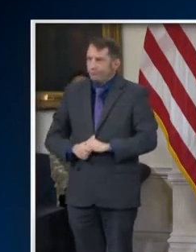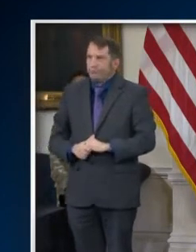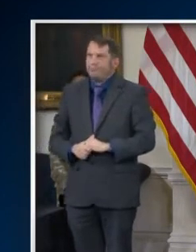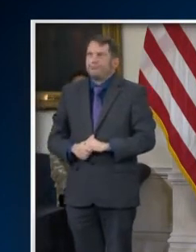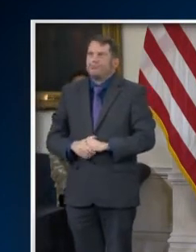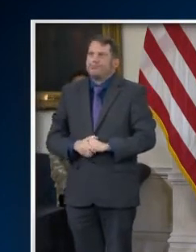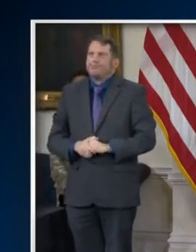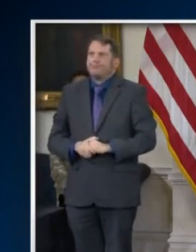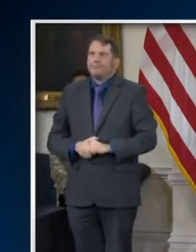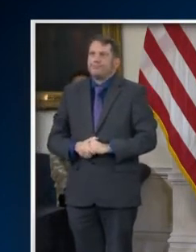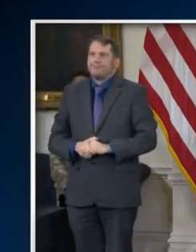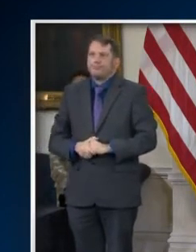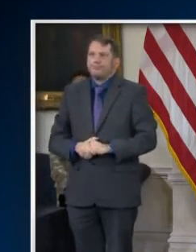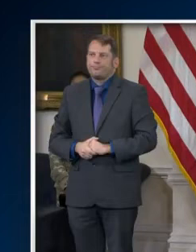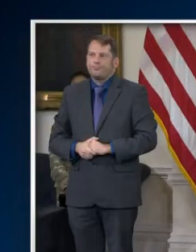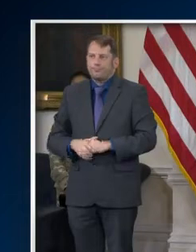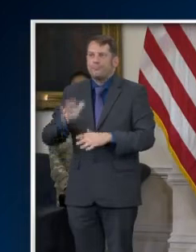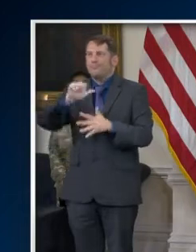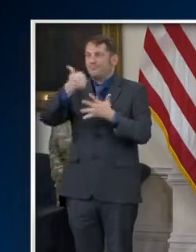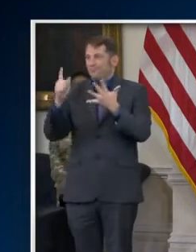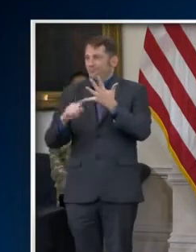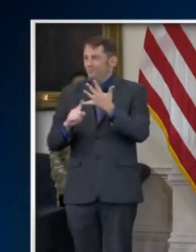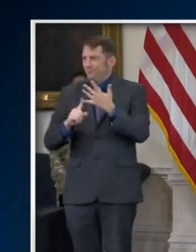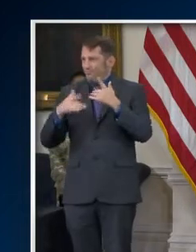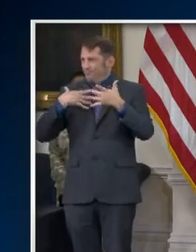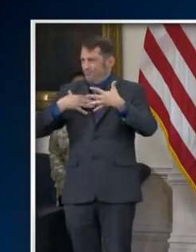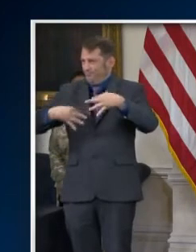VACCINATED.